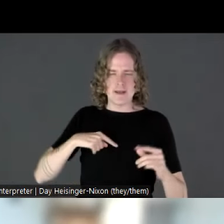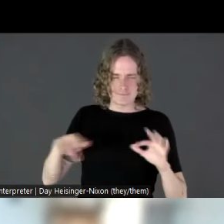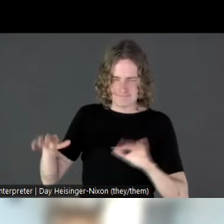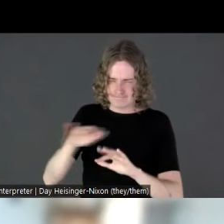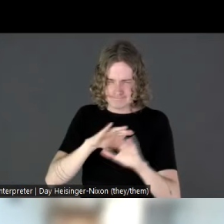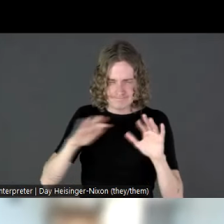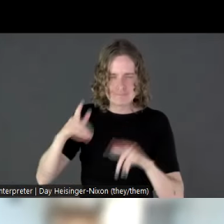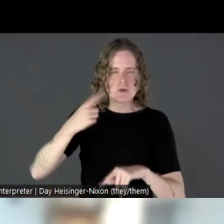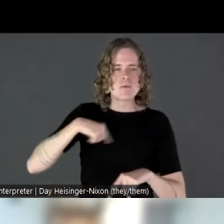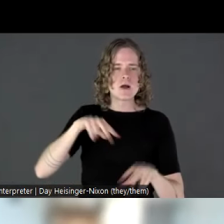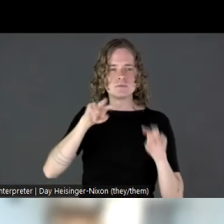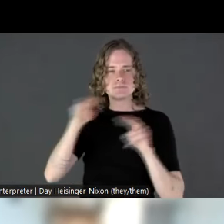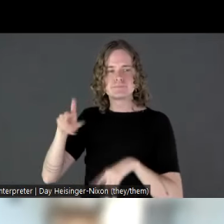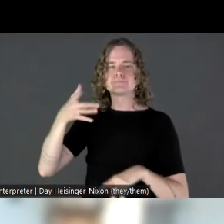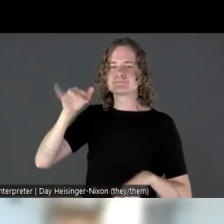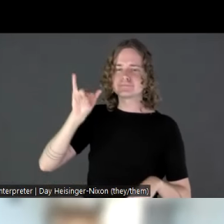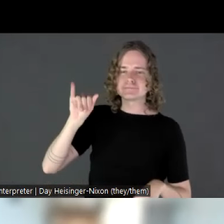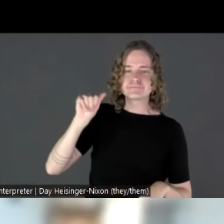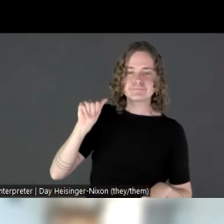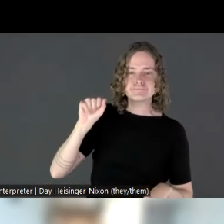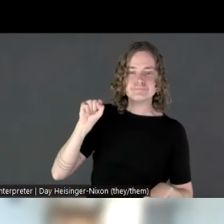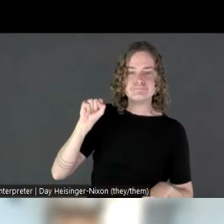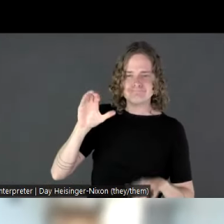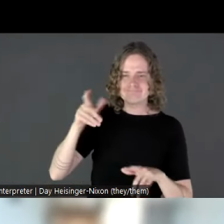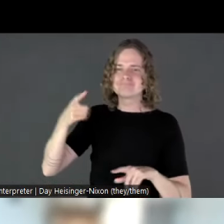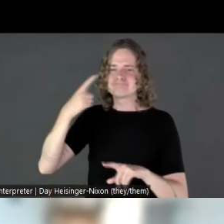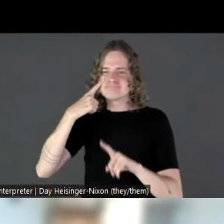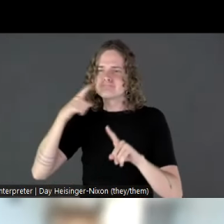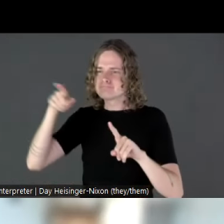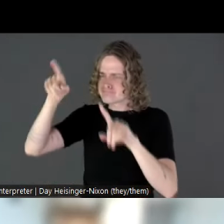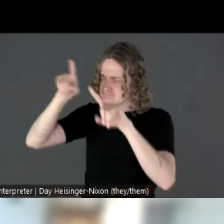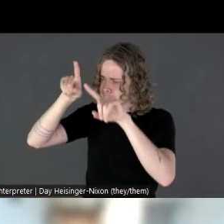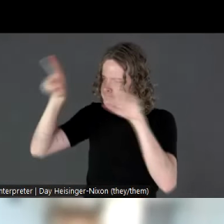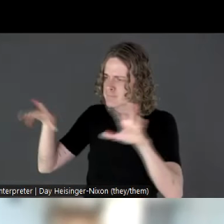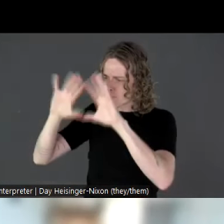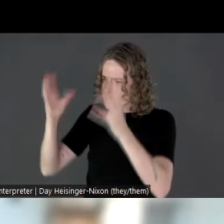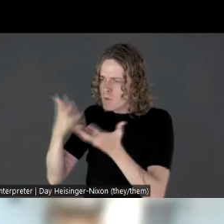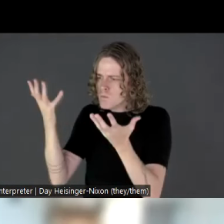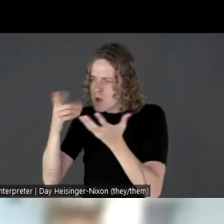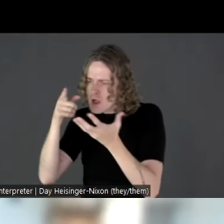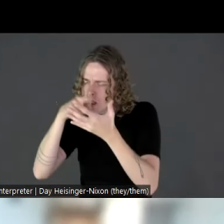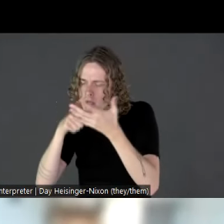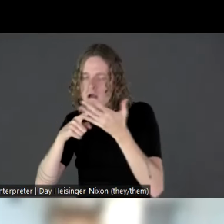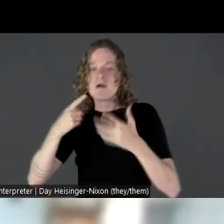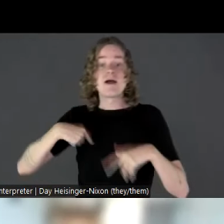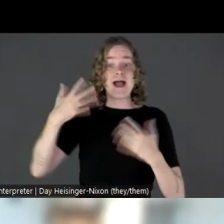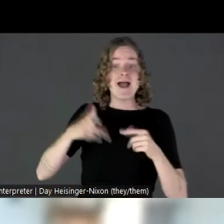for a few years but still relevant and useful. I will share a link to that shortly in the chat.